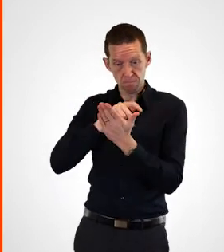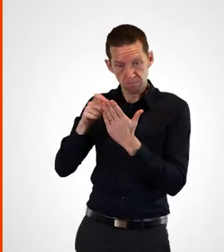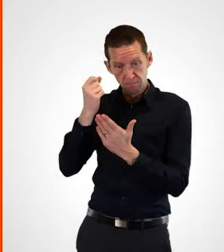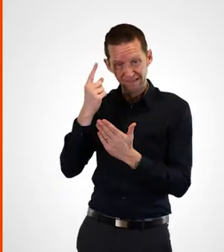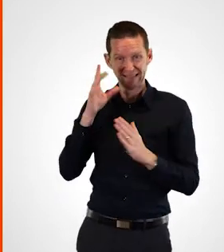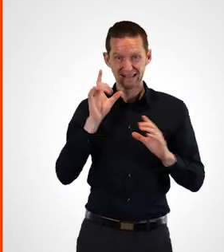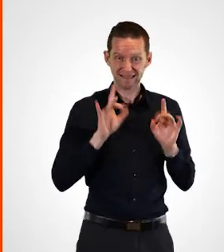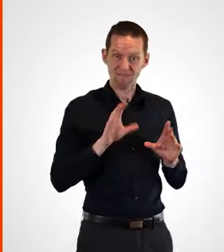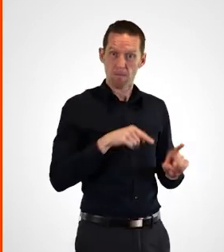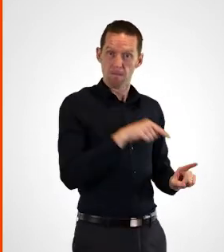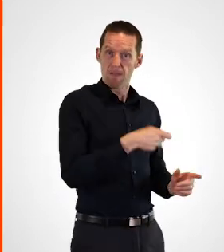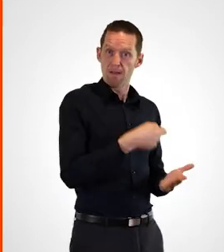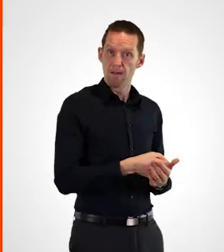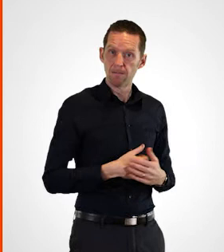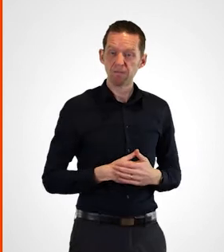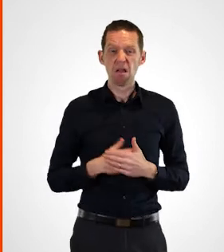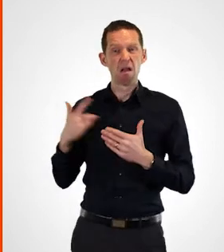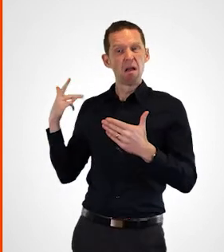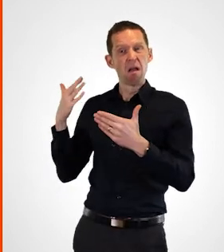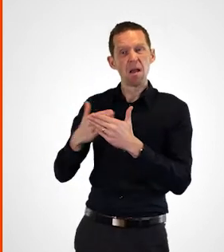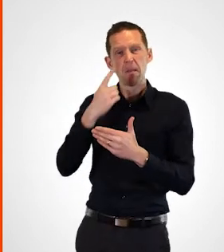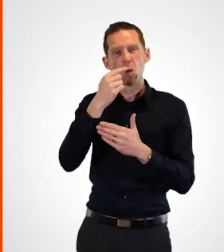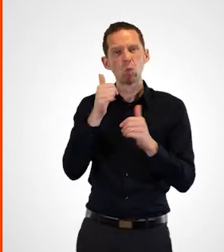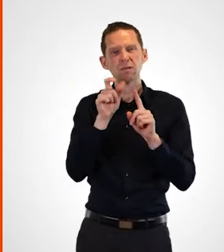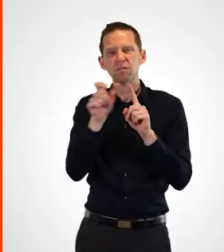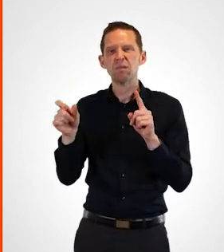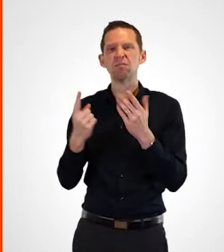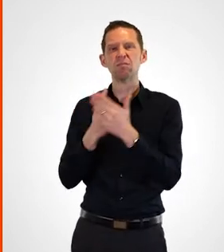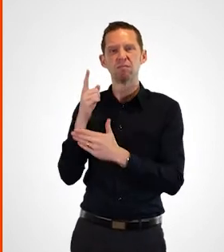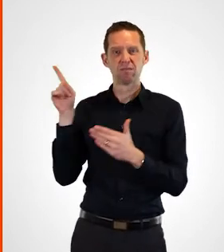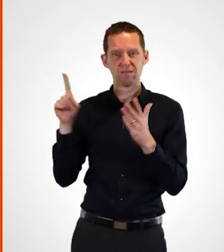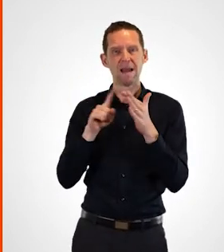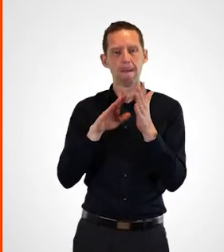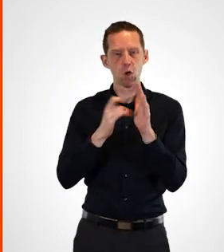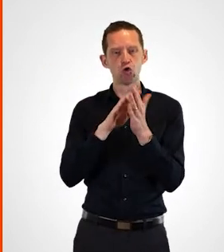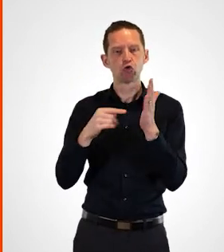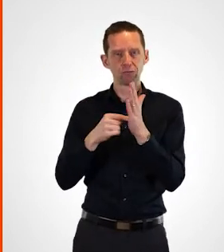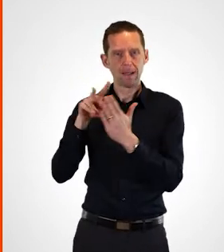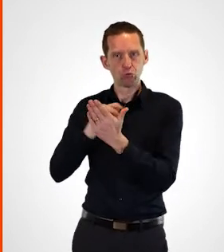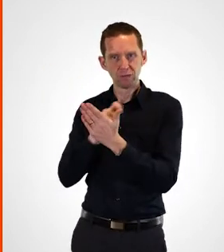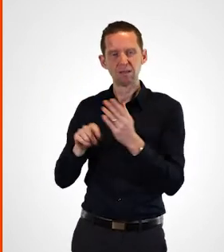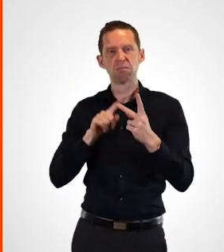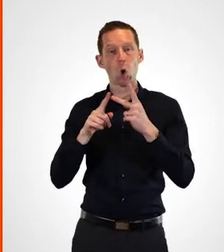And since that time other terms have been used, such as emergent literacy, as Marie Clay had used, early literacy,